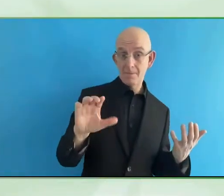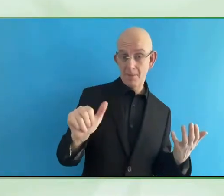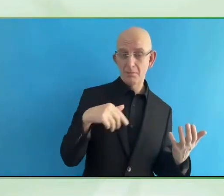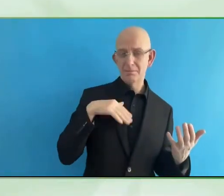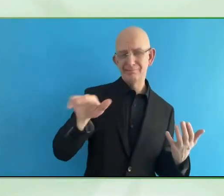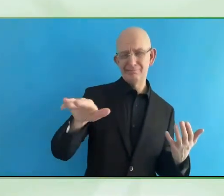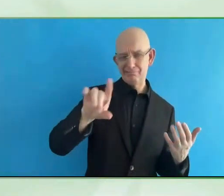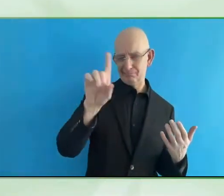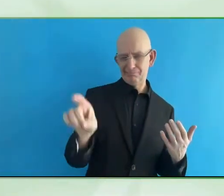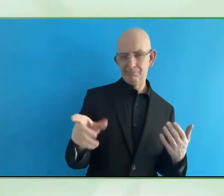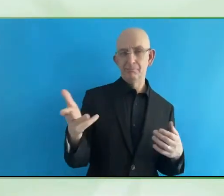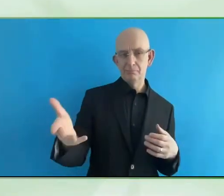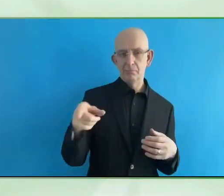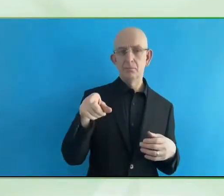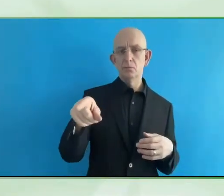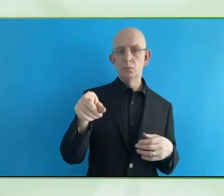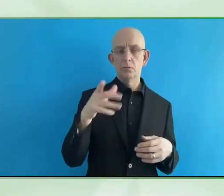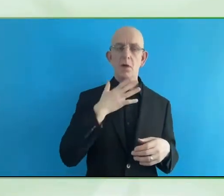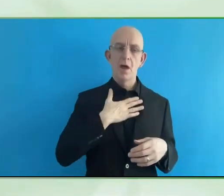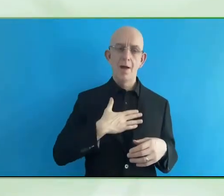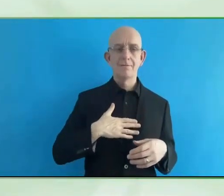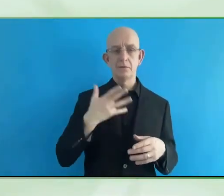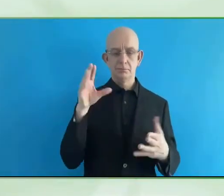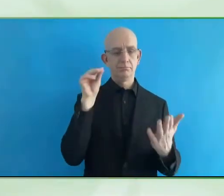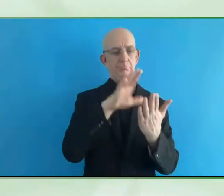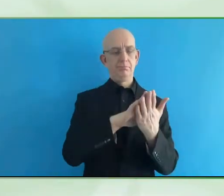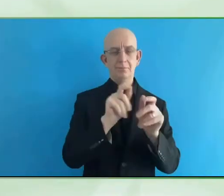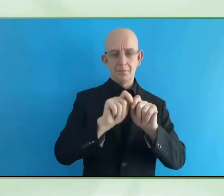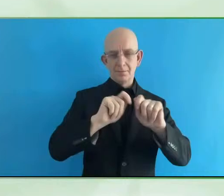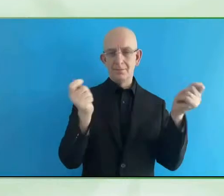Is it coming fast enough? Is it worse that the design industries?